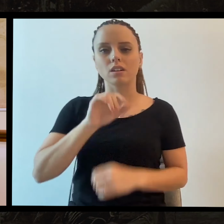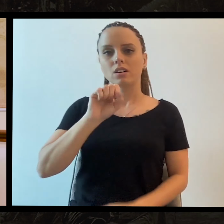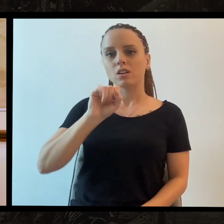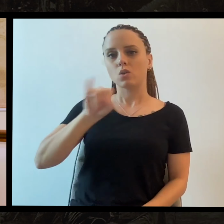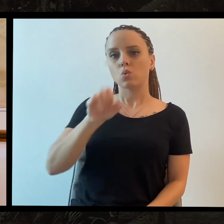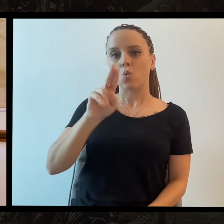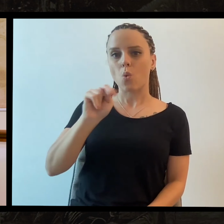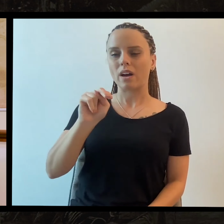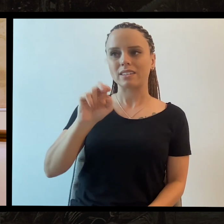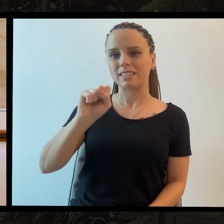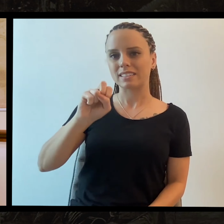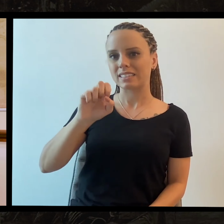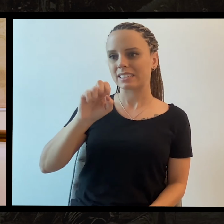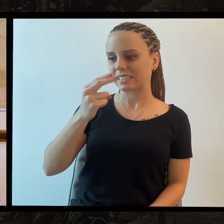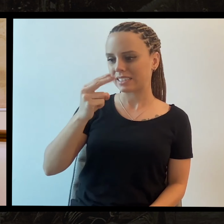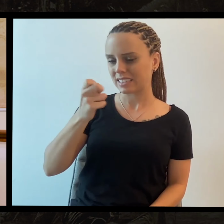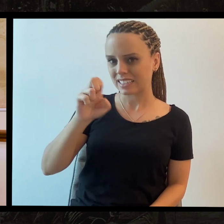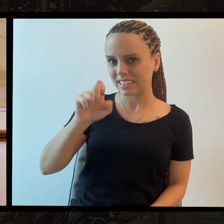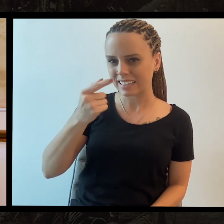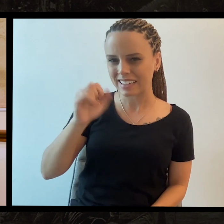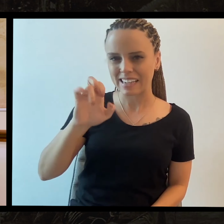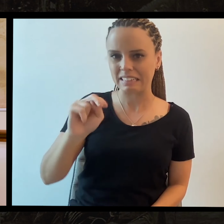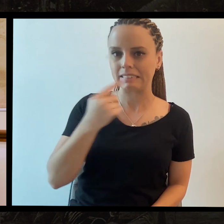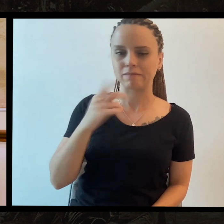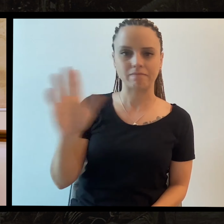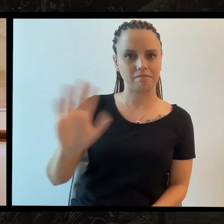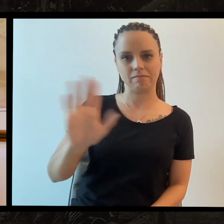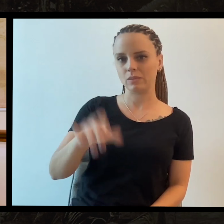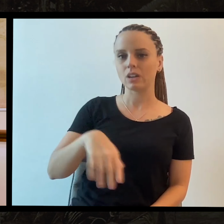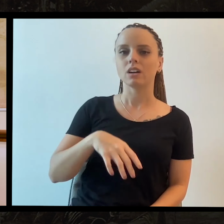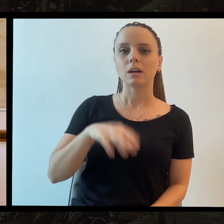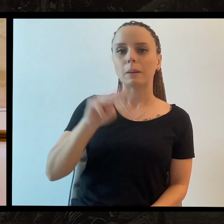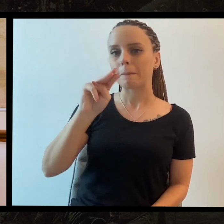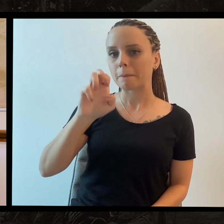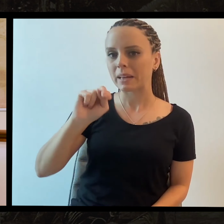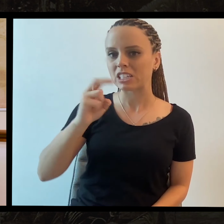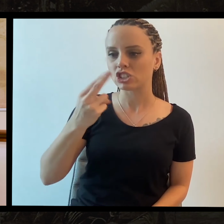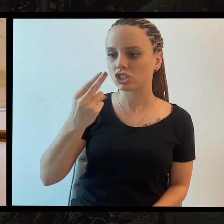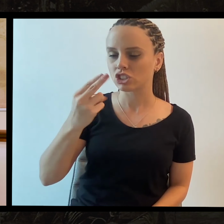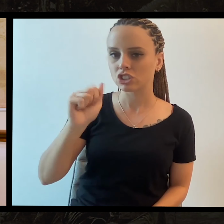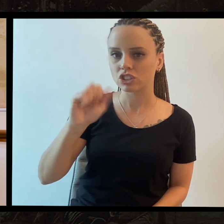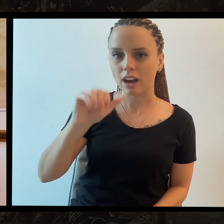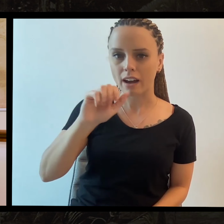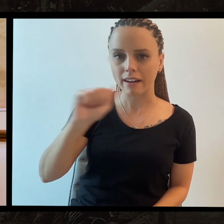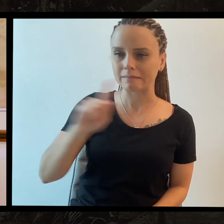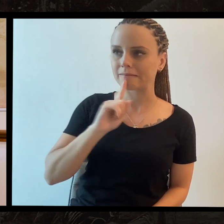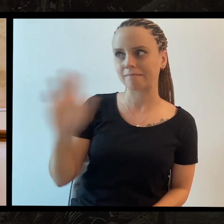Antonio Menchaca was going to have none of this. They wanted to be in the fight because it was just as much their war as it was Sam Houston's.